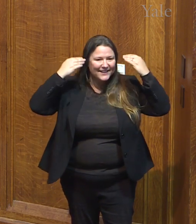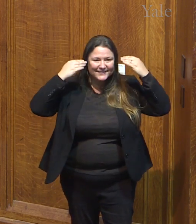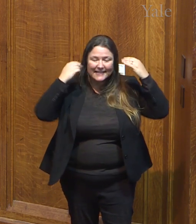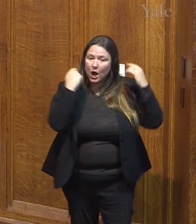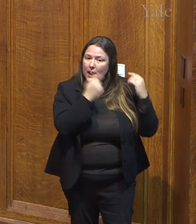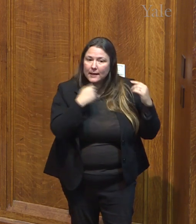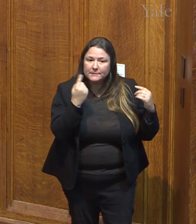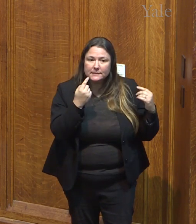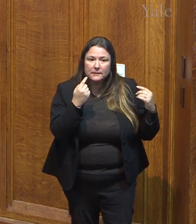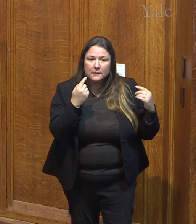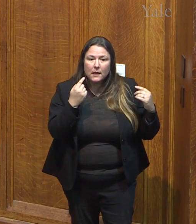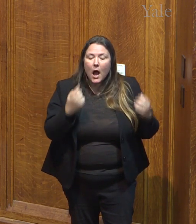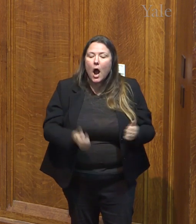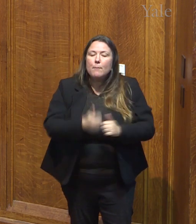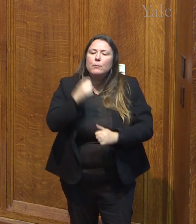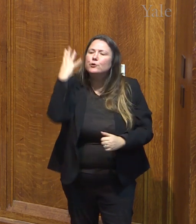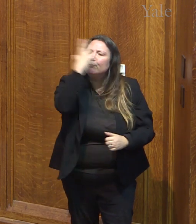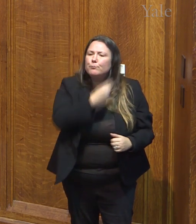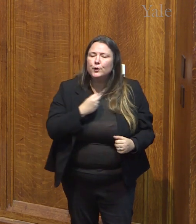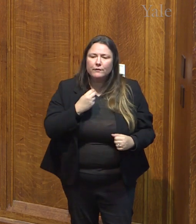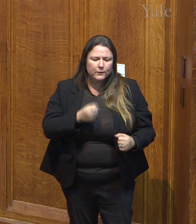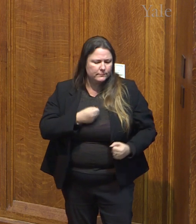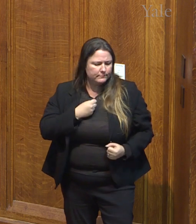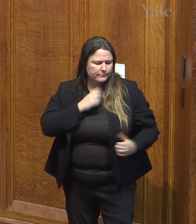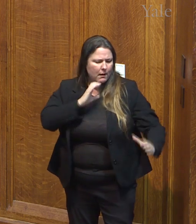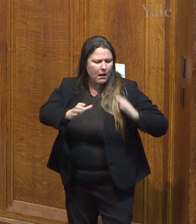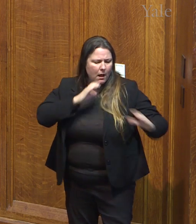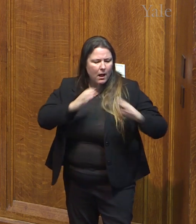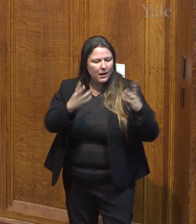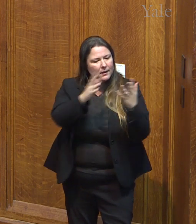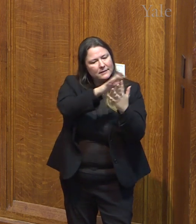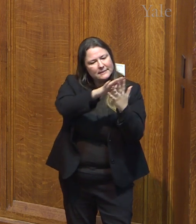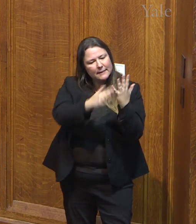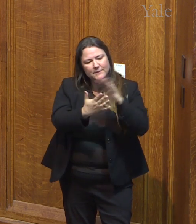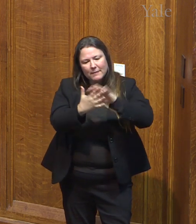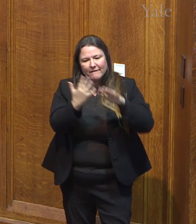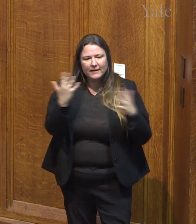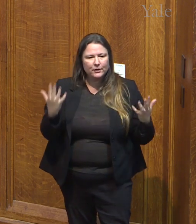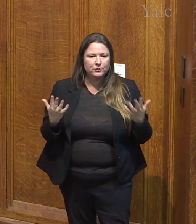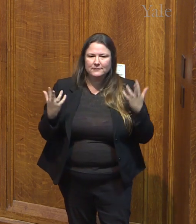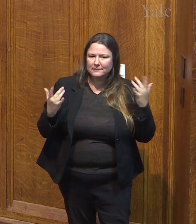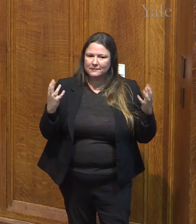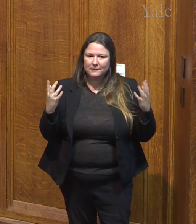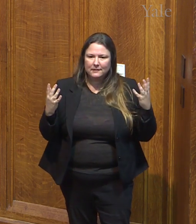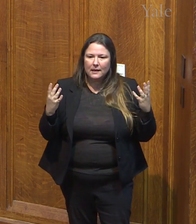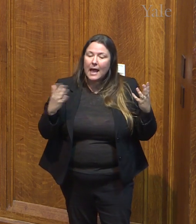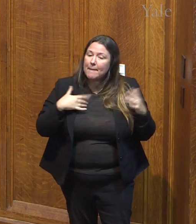Our most beautiful discourse is at the tips of our fingers and our language is rich in secret beauties